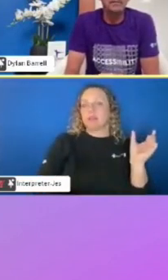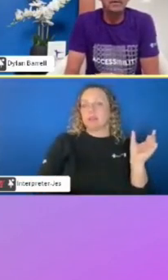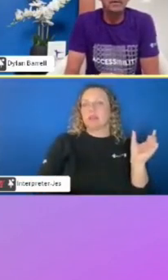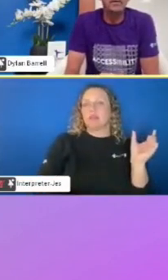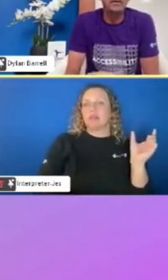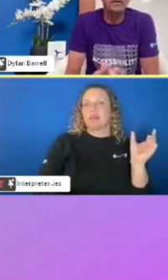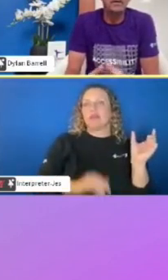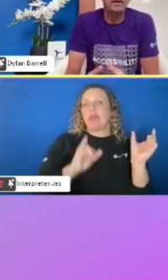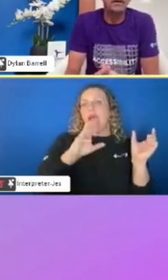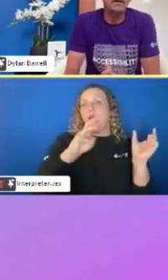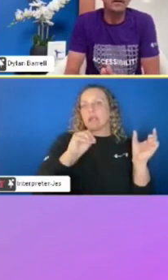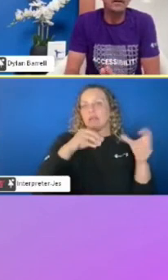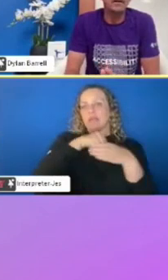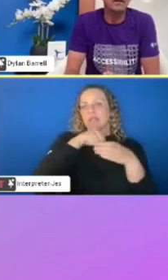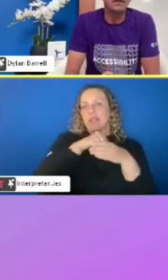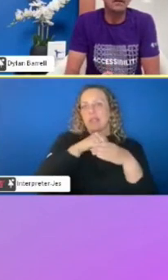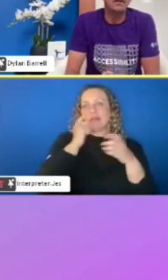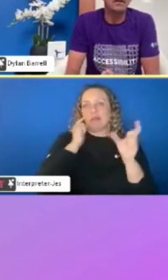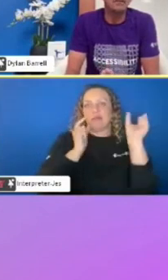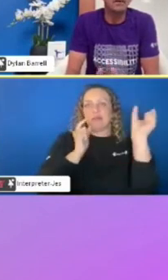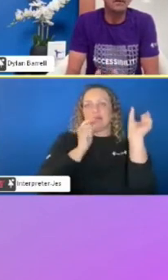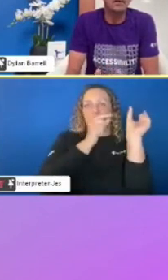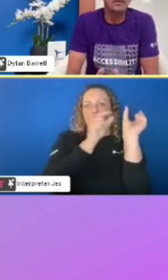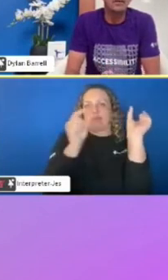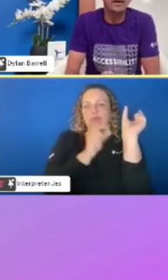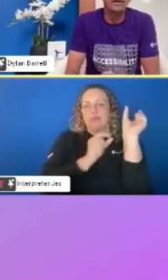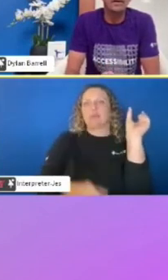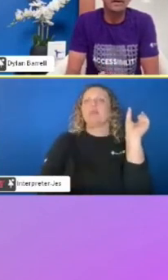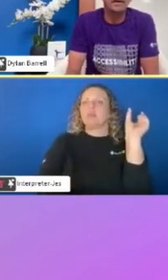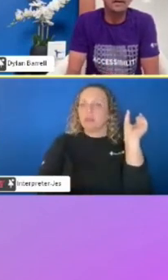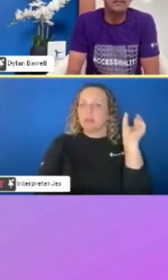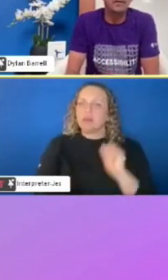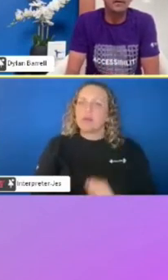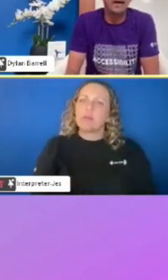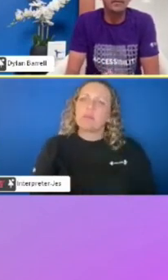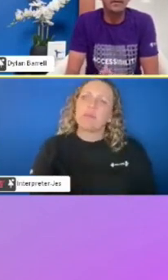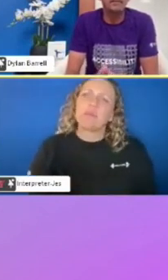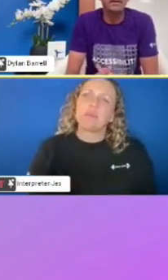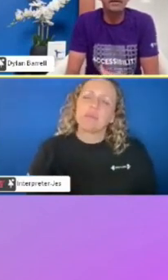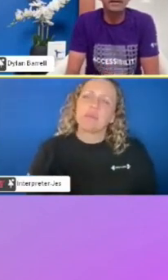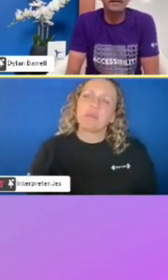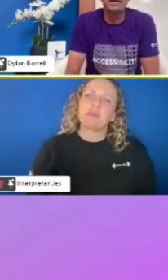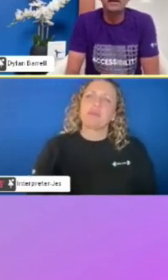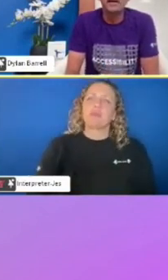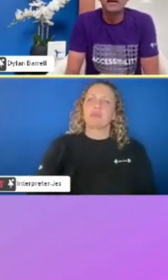So there's a component list with an uppercase L and a component I with uppercase L.